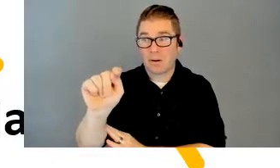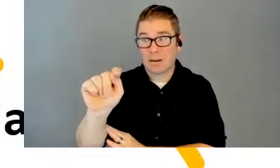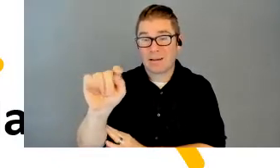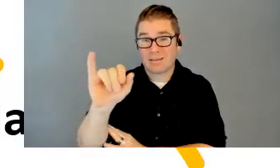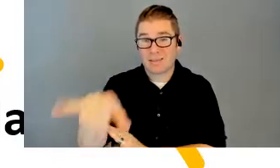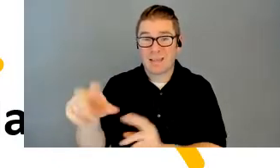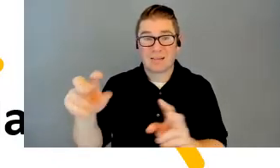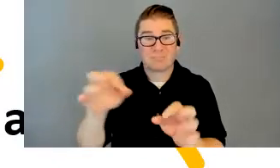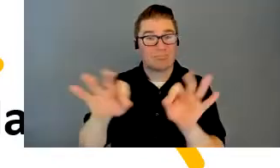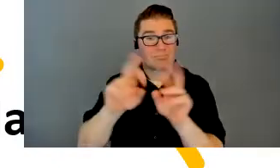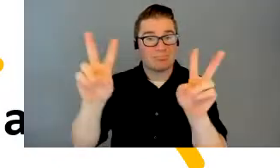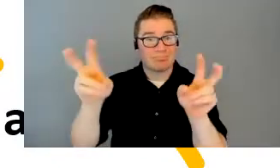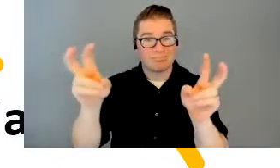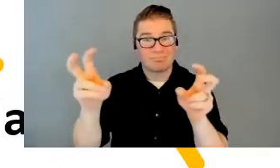during this pandemic.